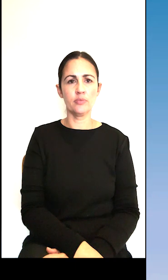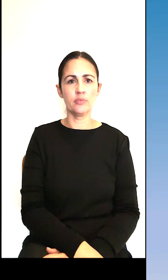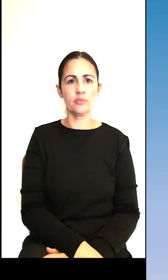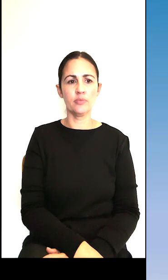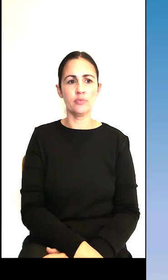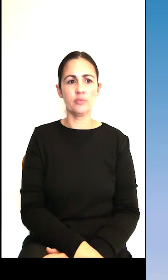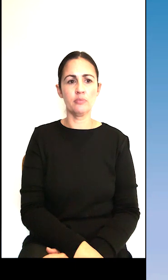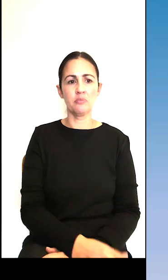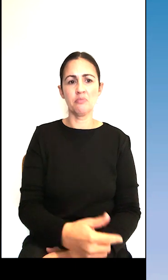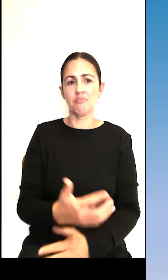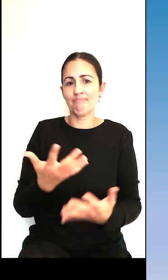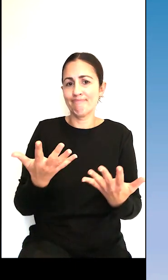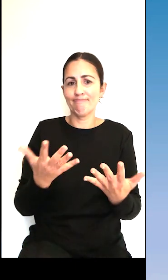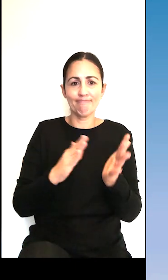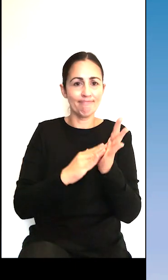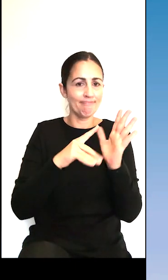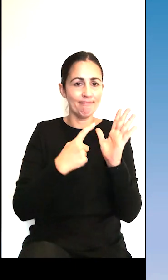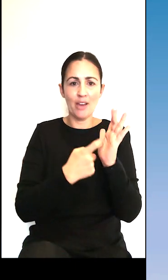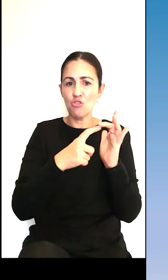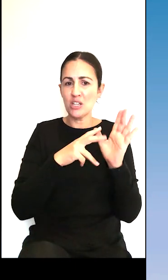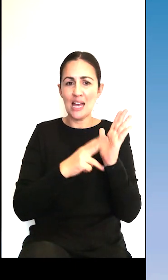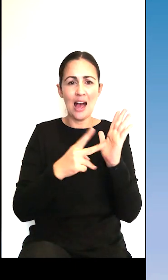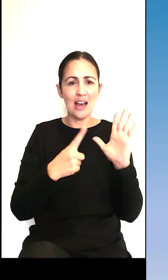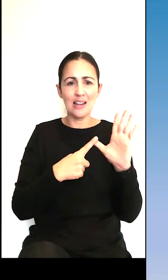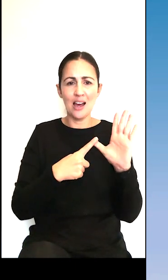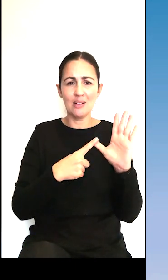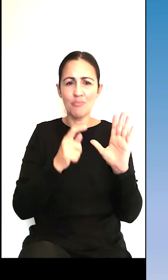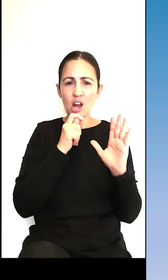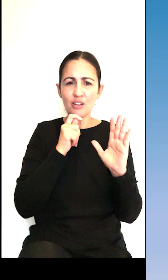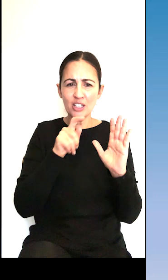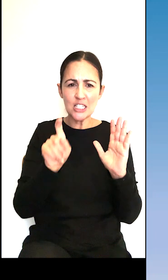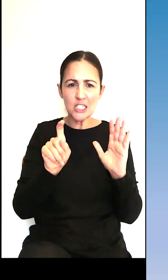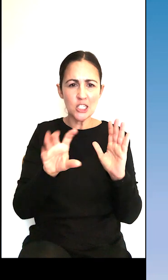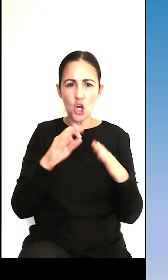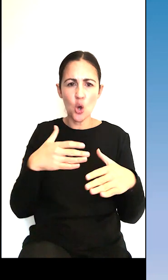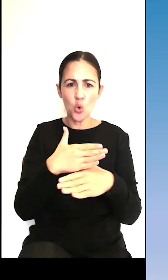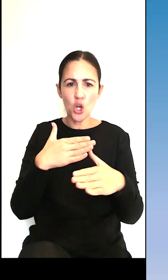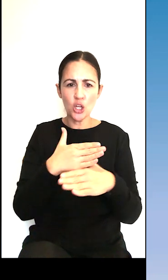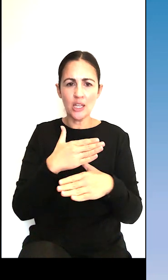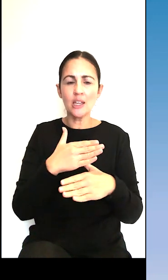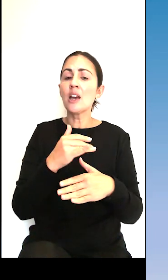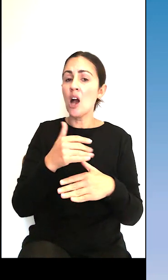I suspect if we can't get Mariana unmuted, which is really annoying for her, what we'll do is follow up with you separately so that we can,